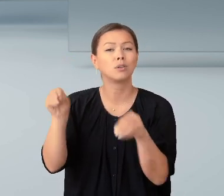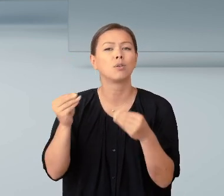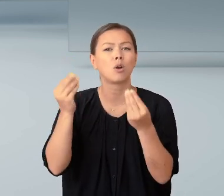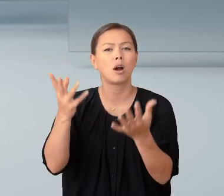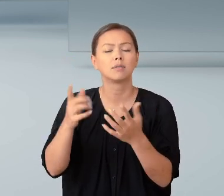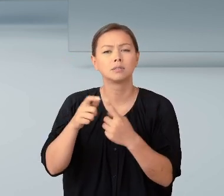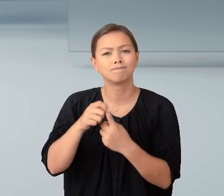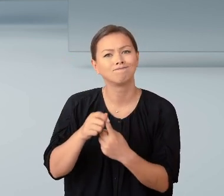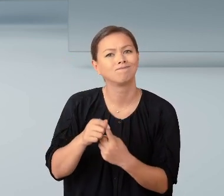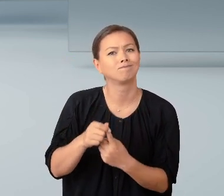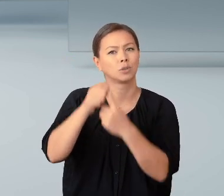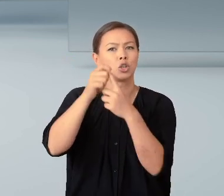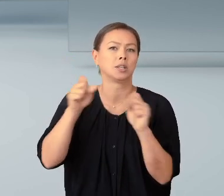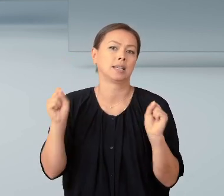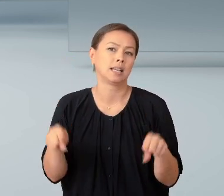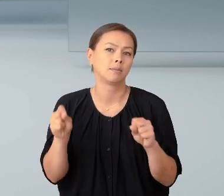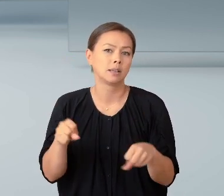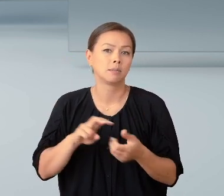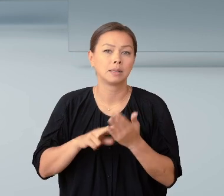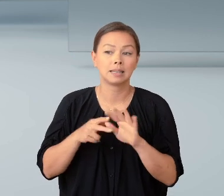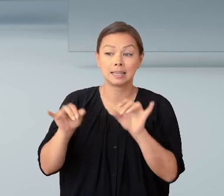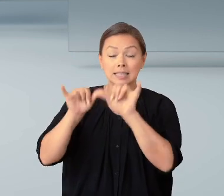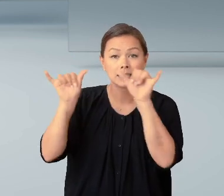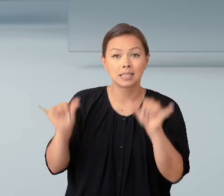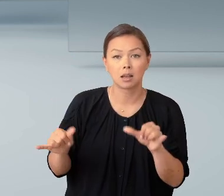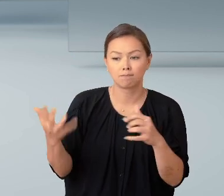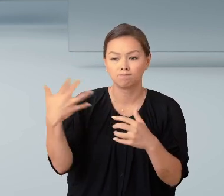security capabilities and streamline system consolidation for more